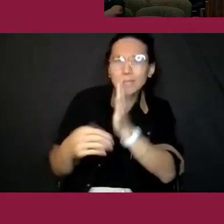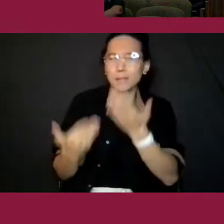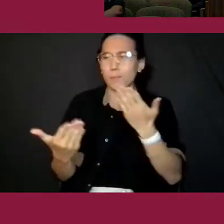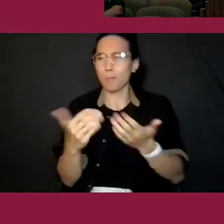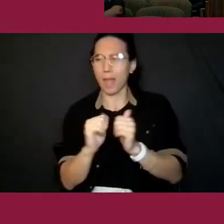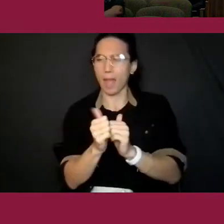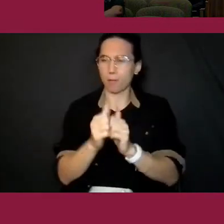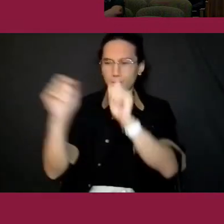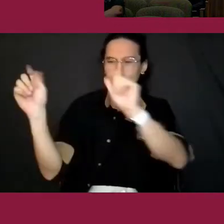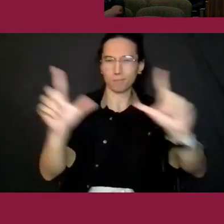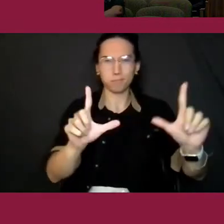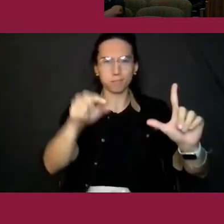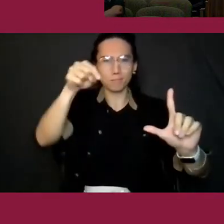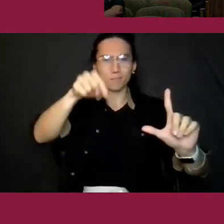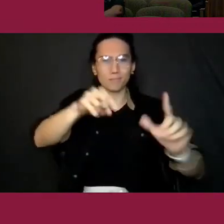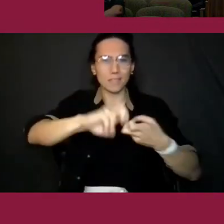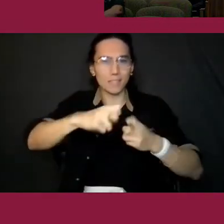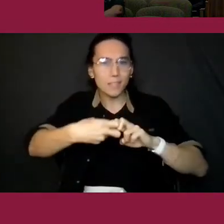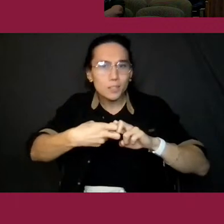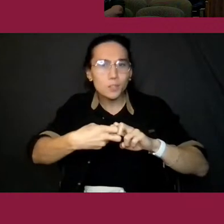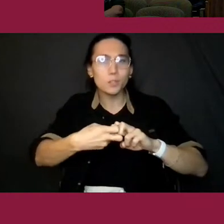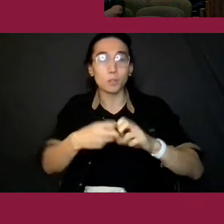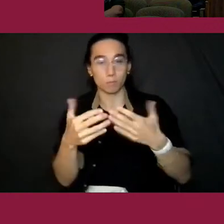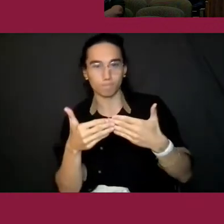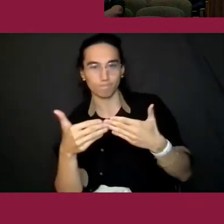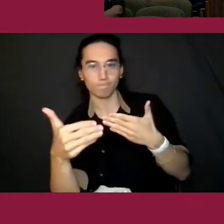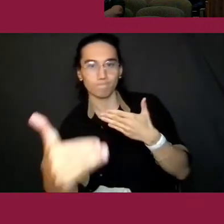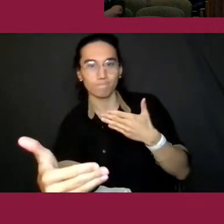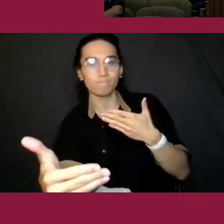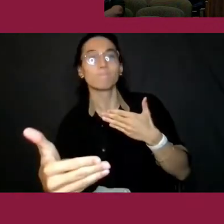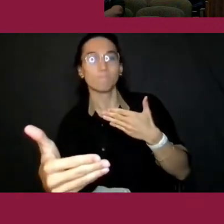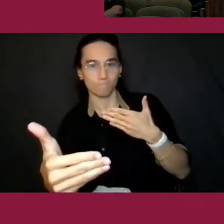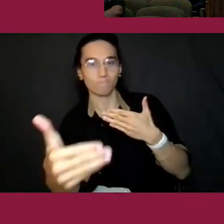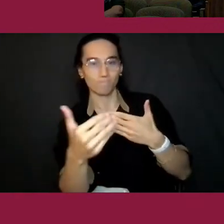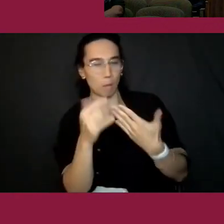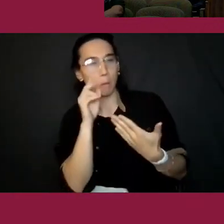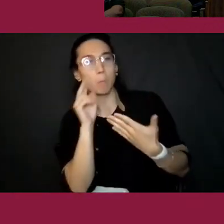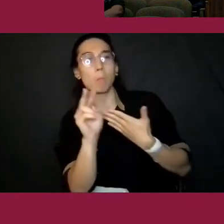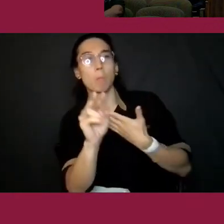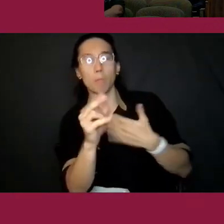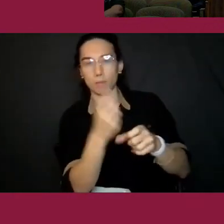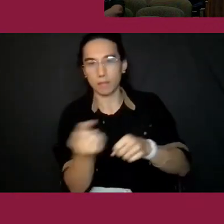issue, should we go forward again next year, um, and, and